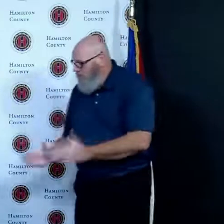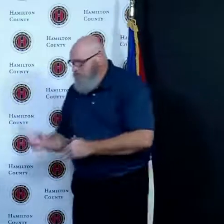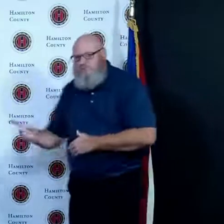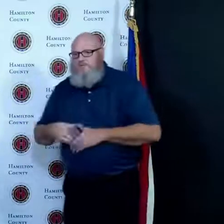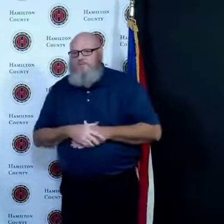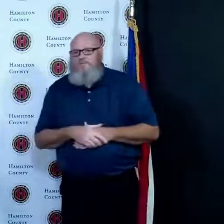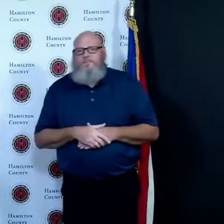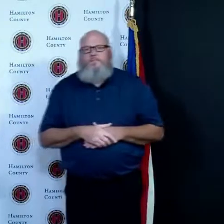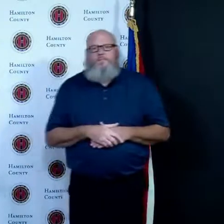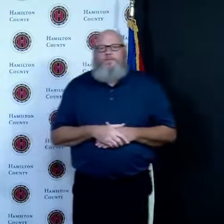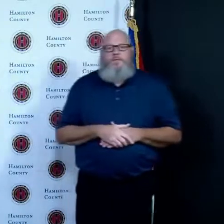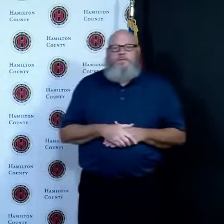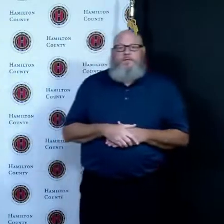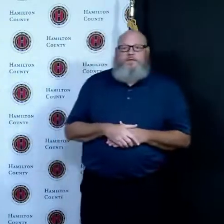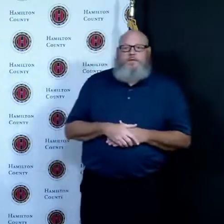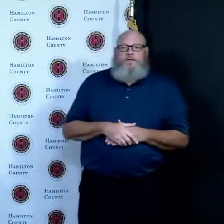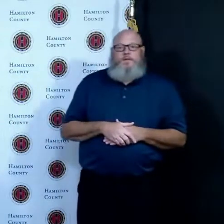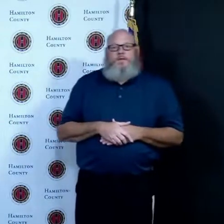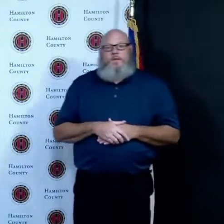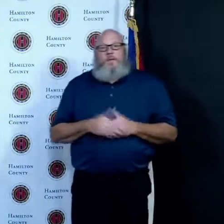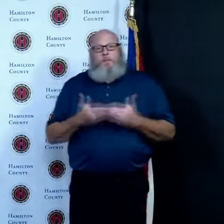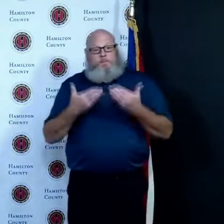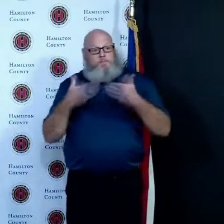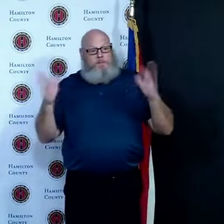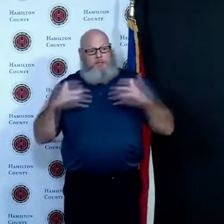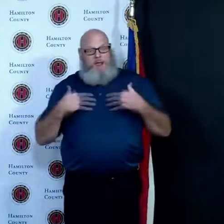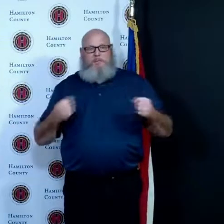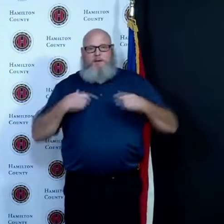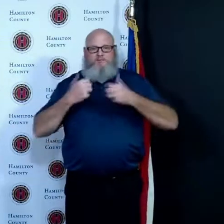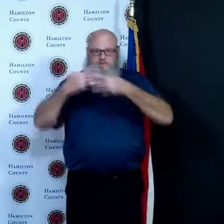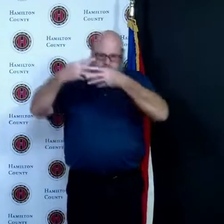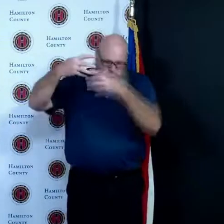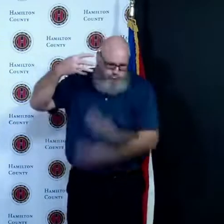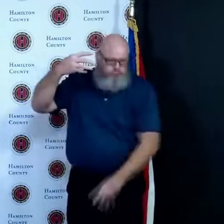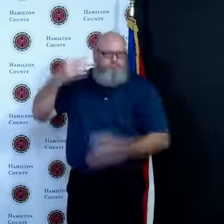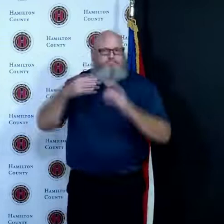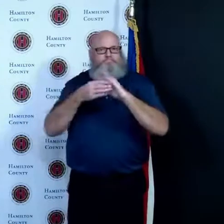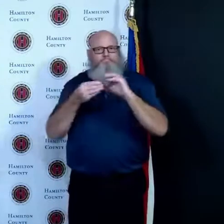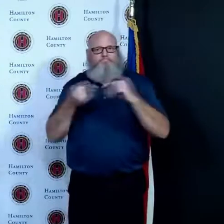this month and our team is continuously working very tirelessly to ensure that these projects